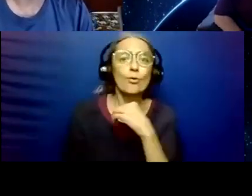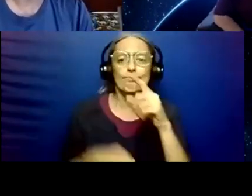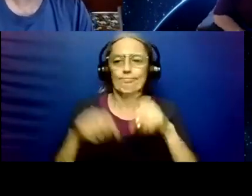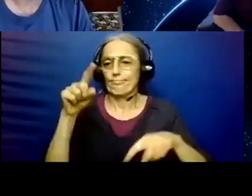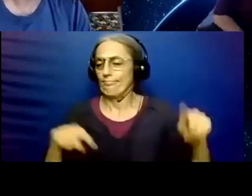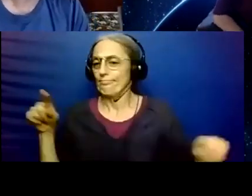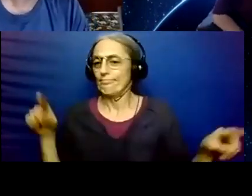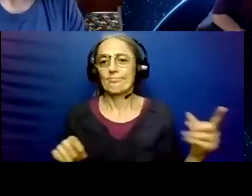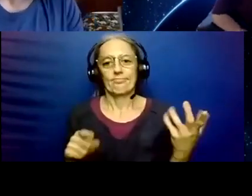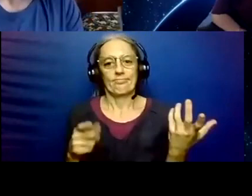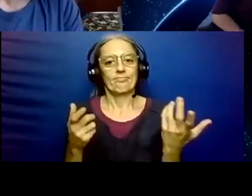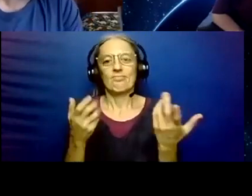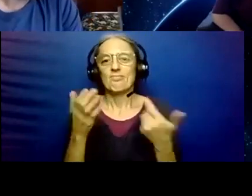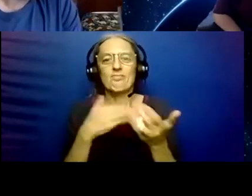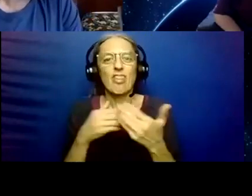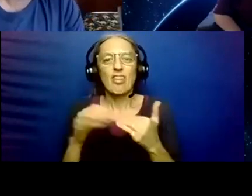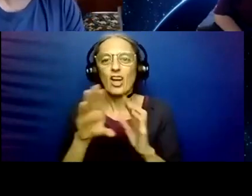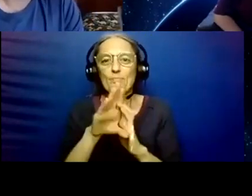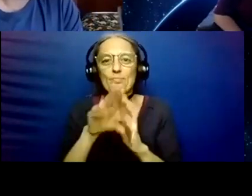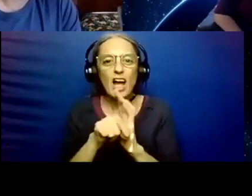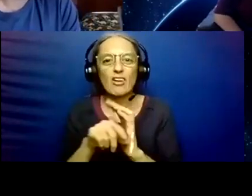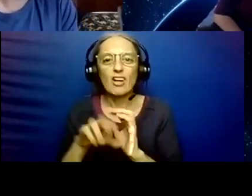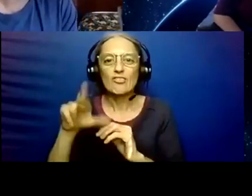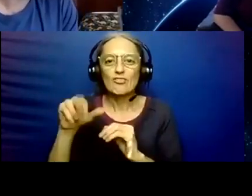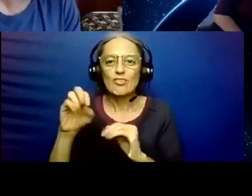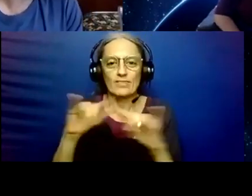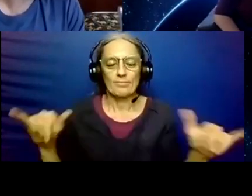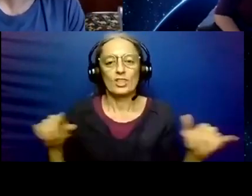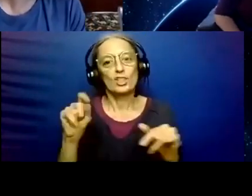And we wouldn't see a lesser need